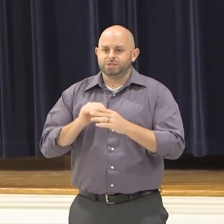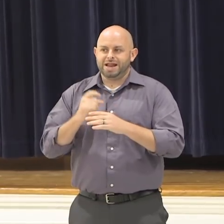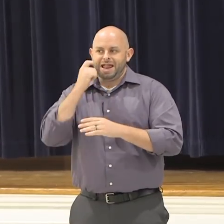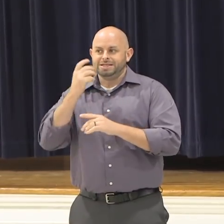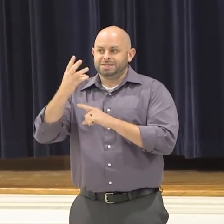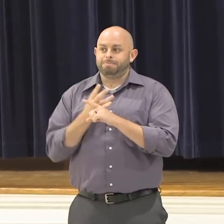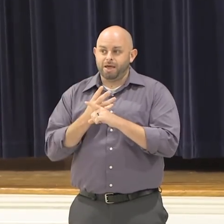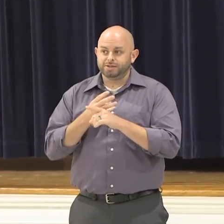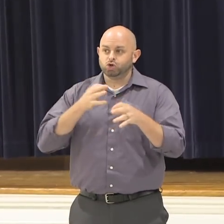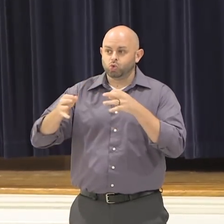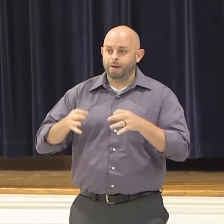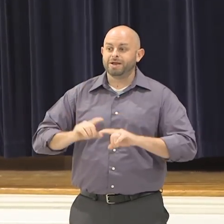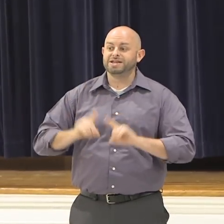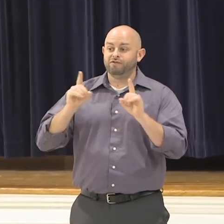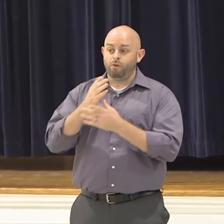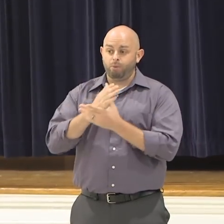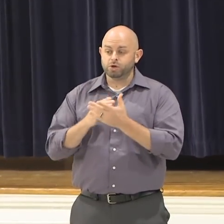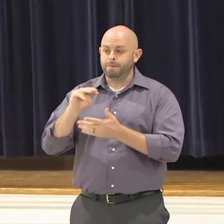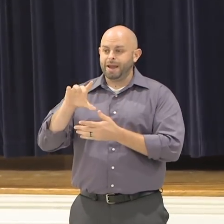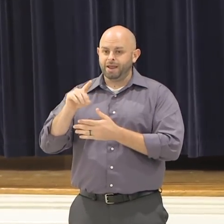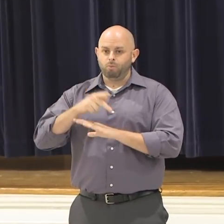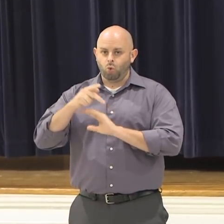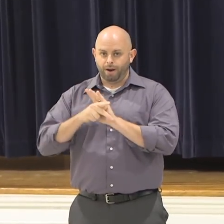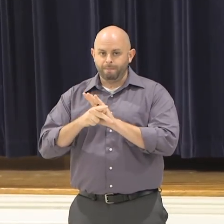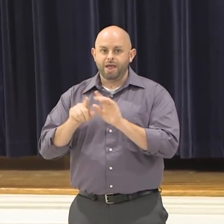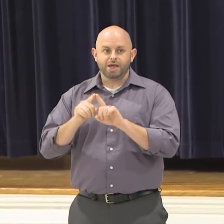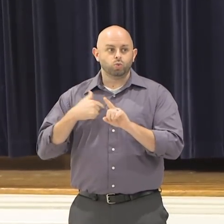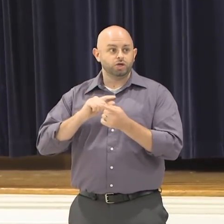months describing the different parts of the medicaid program as we transition to